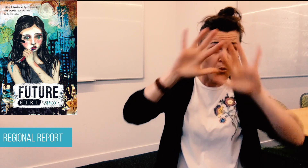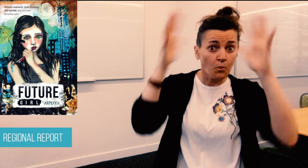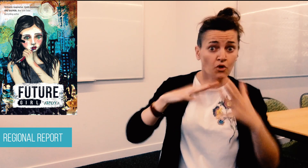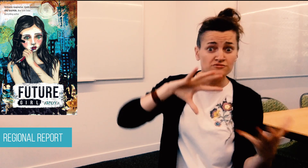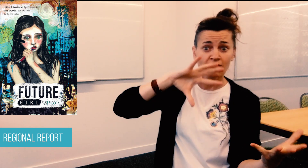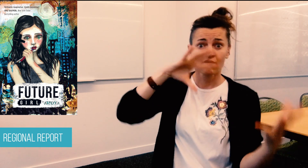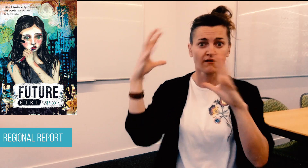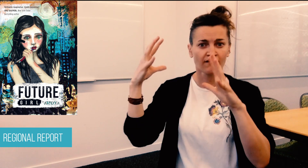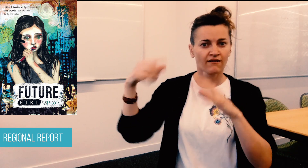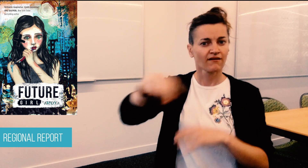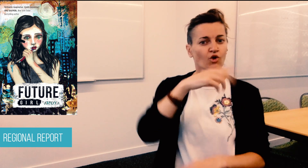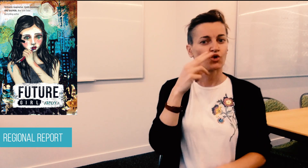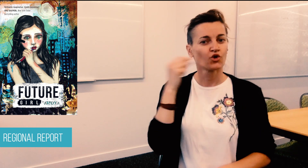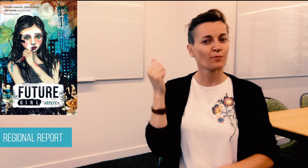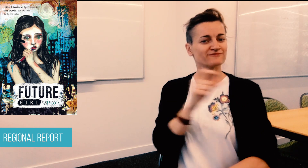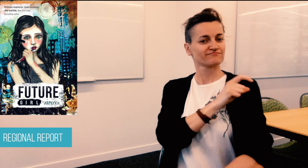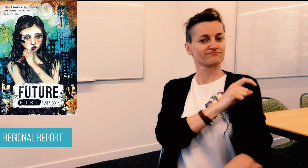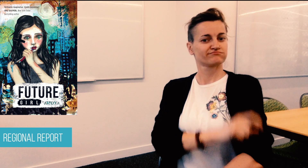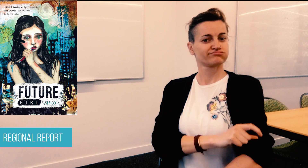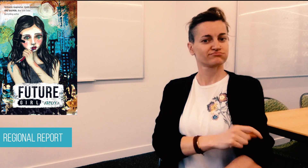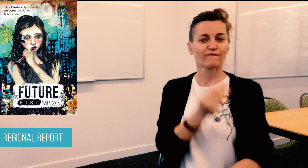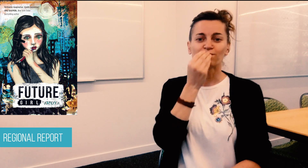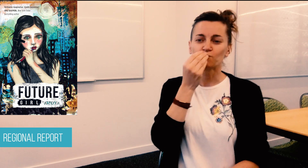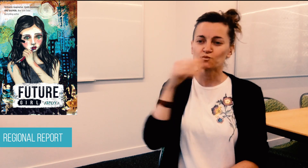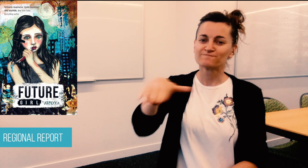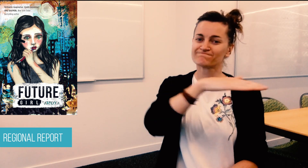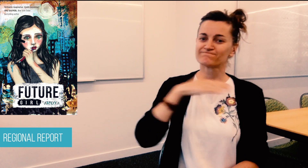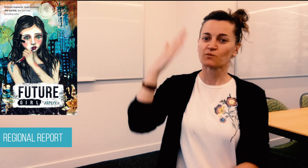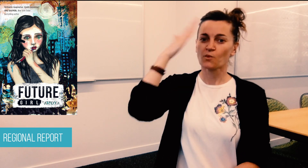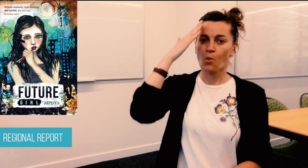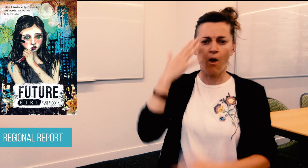to build resilience and learn to become self-sufficient